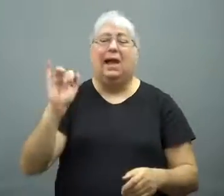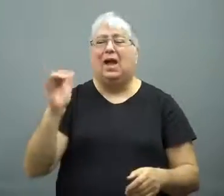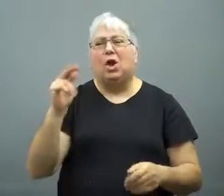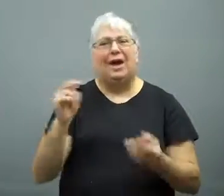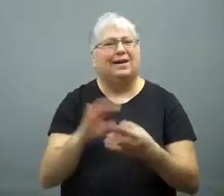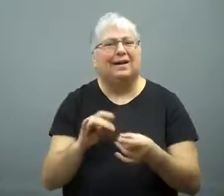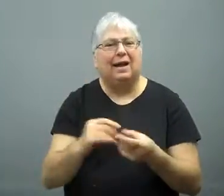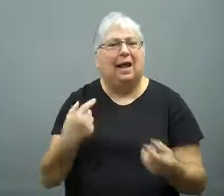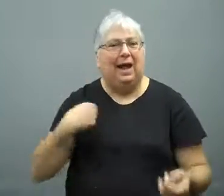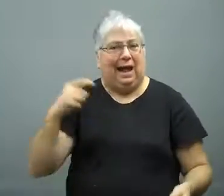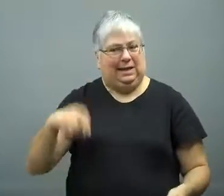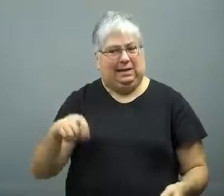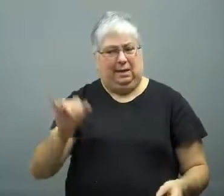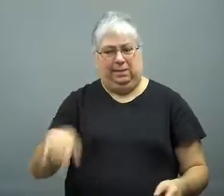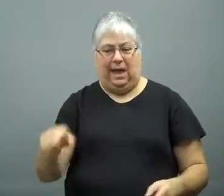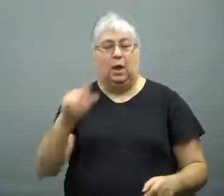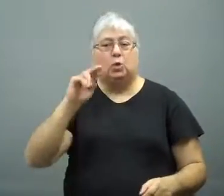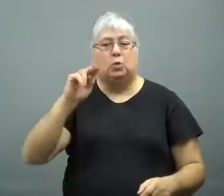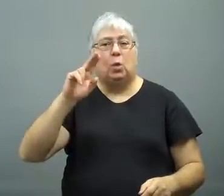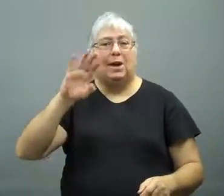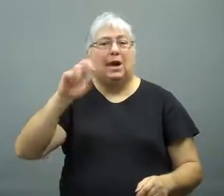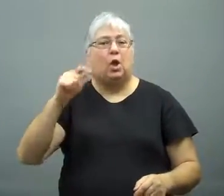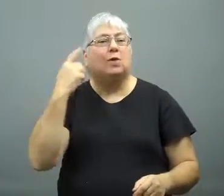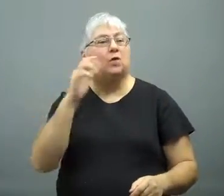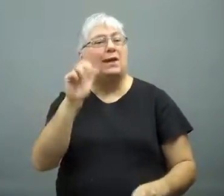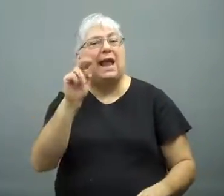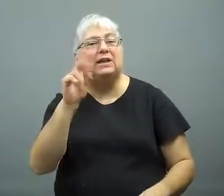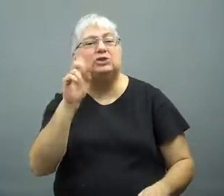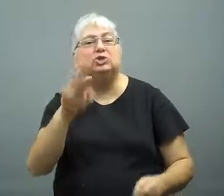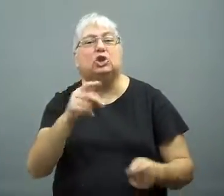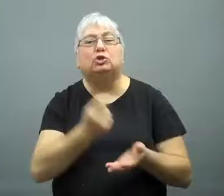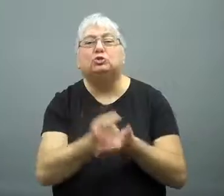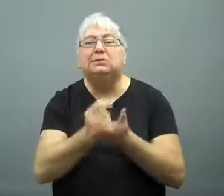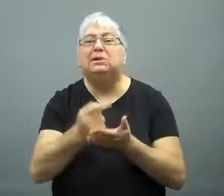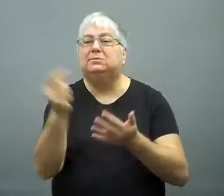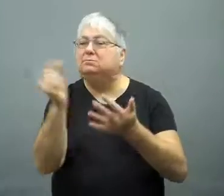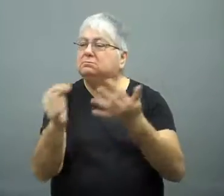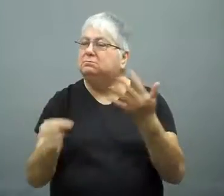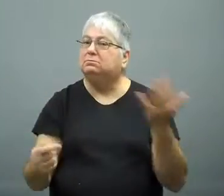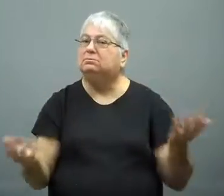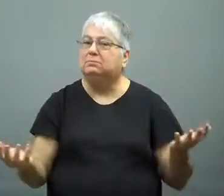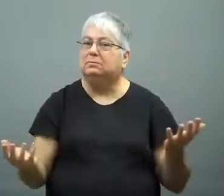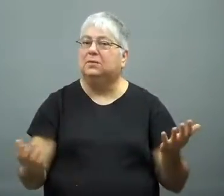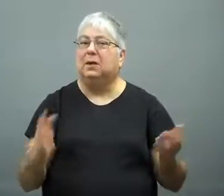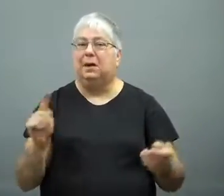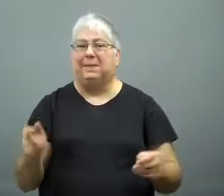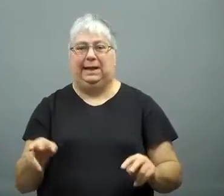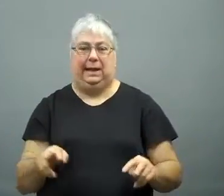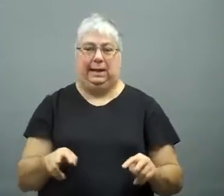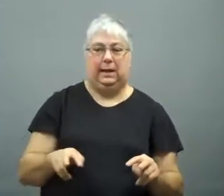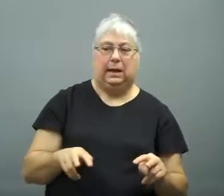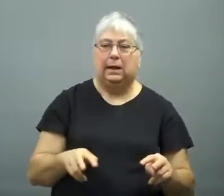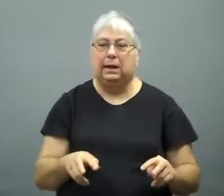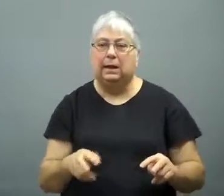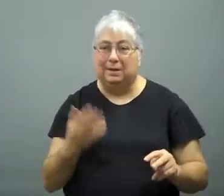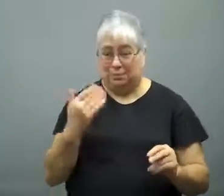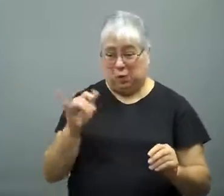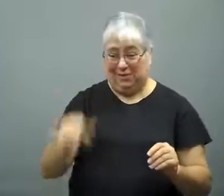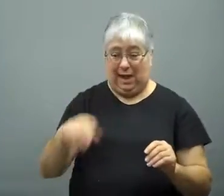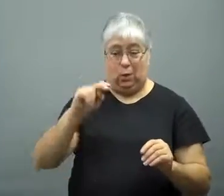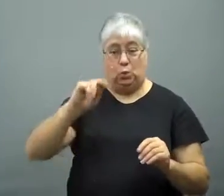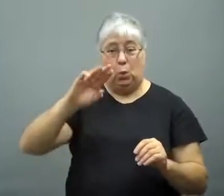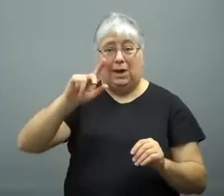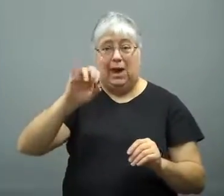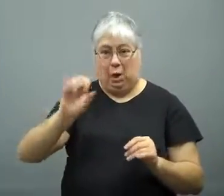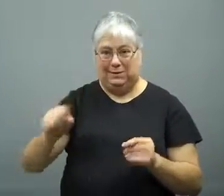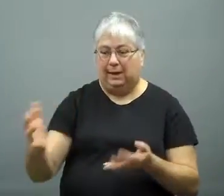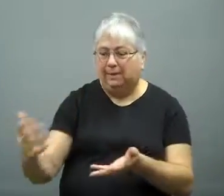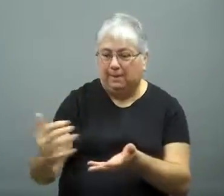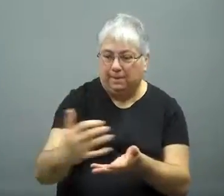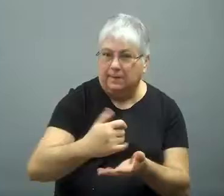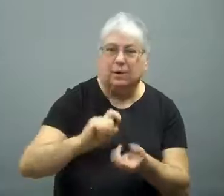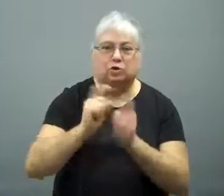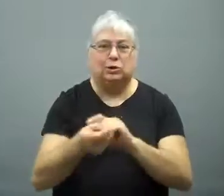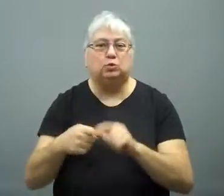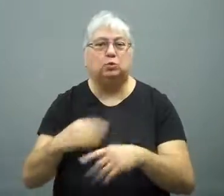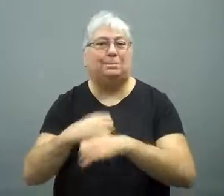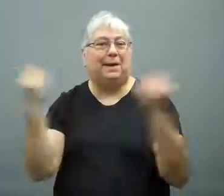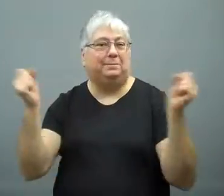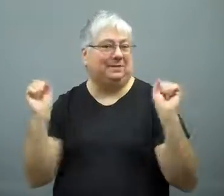Iran said it needed the nuclear program for cancer treatments.